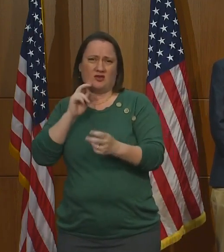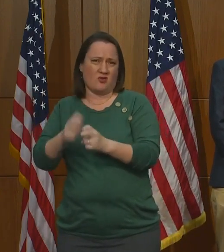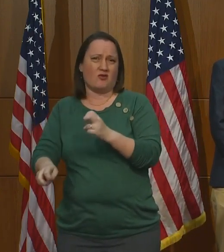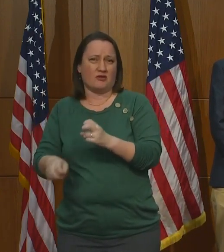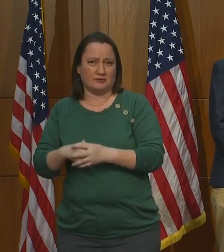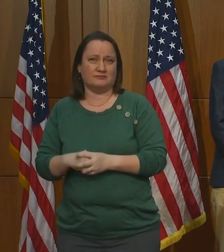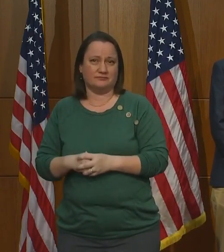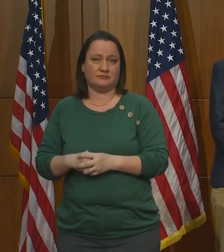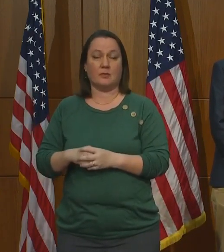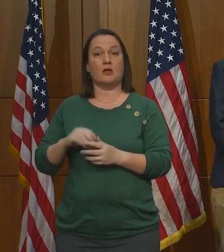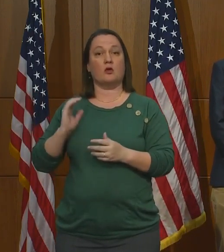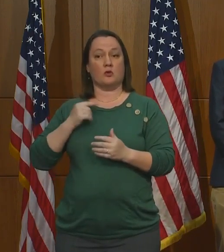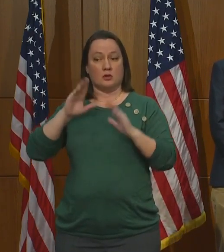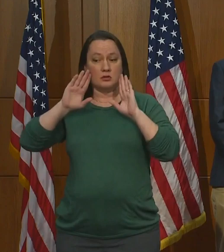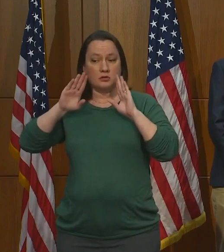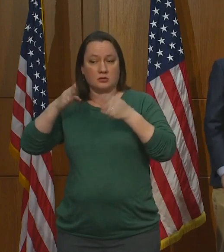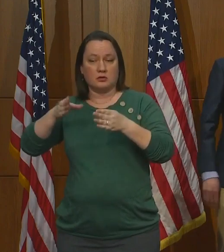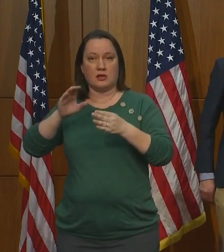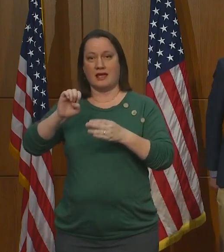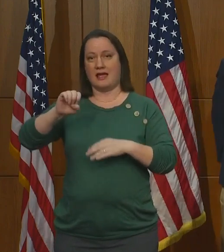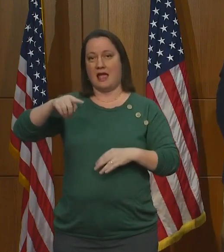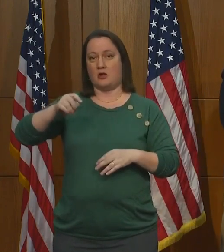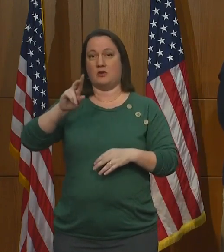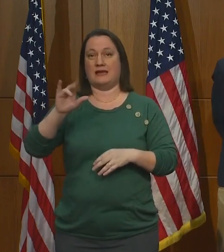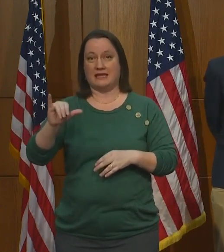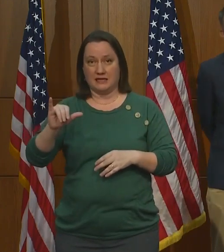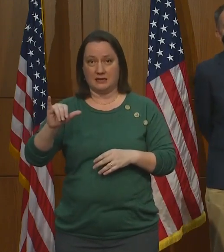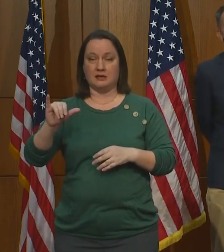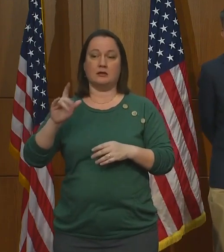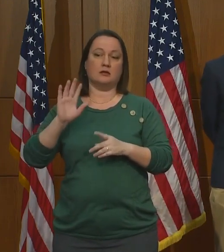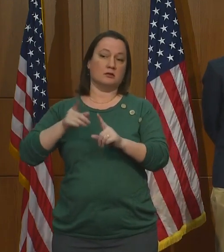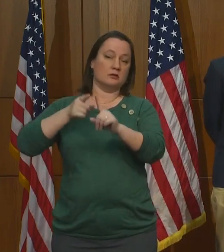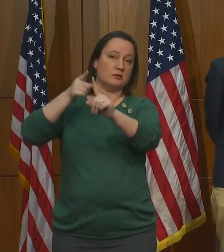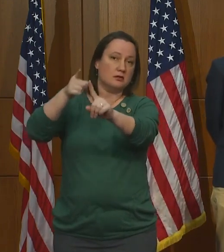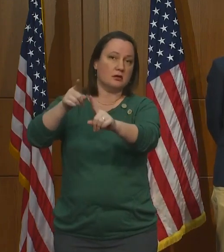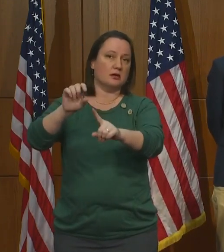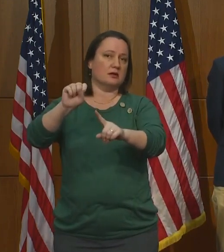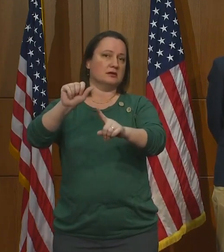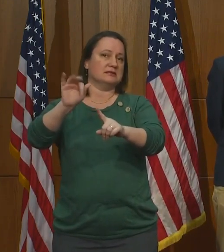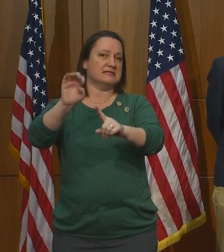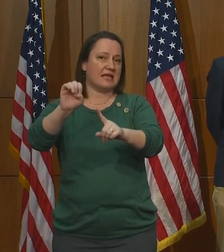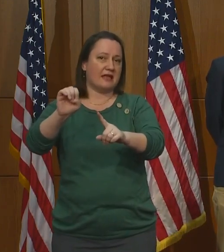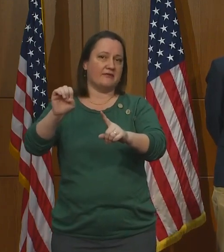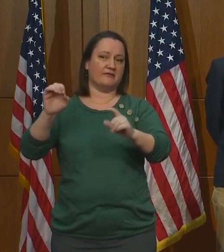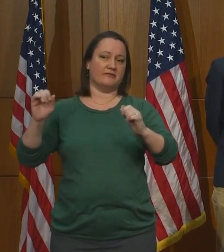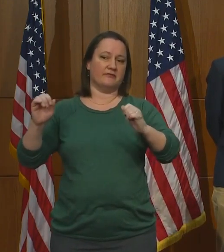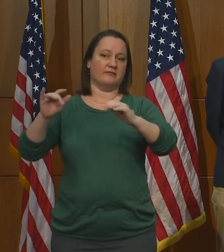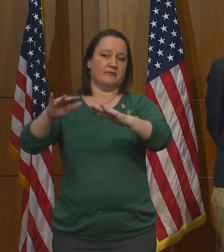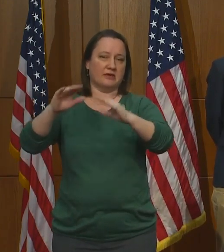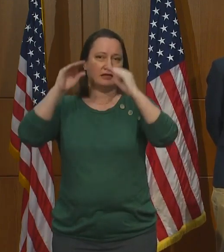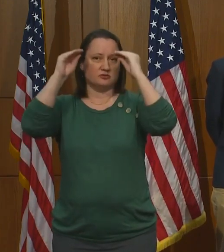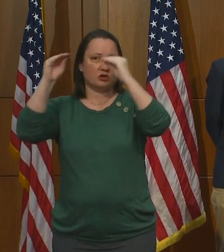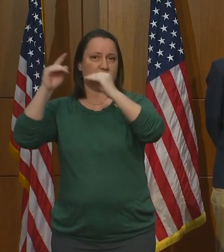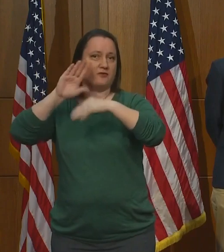DIFFICULT. THIS APPROACH IS EQUITY FOCUSED BUT MOVED US TO